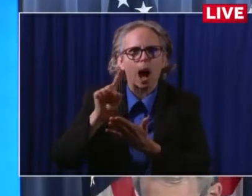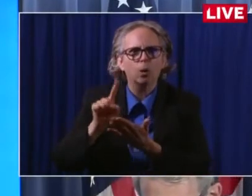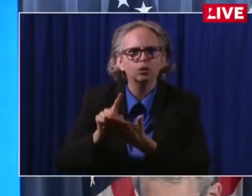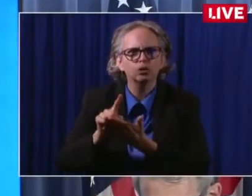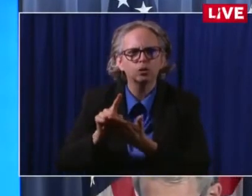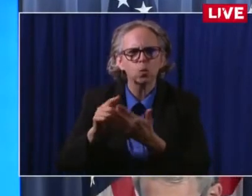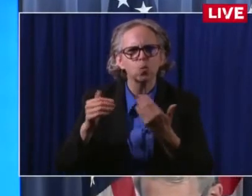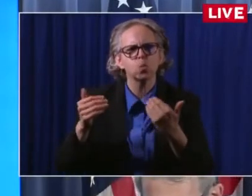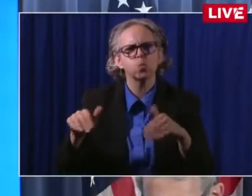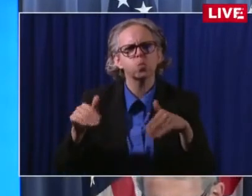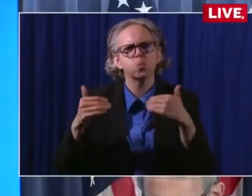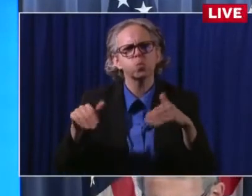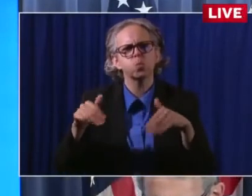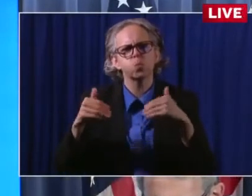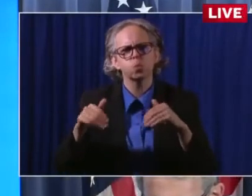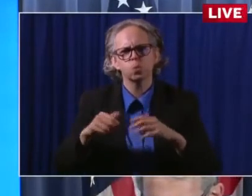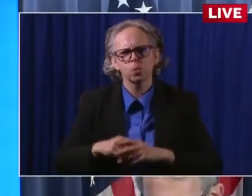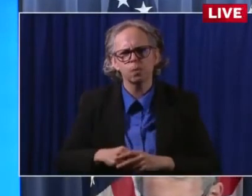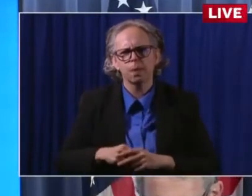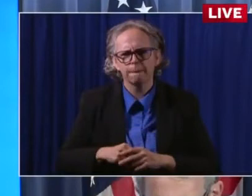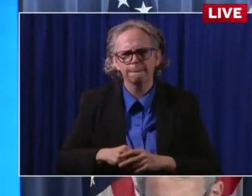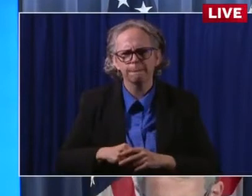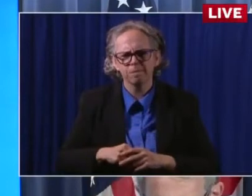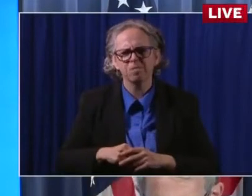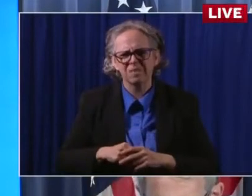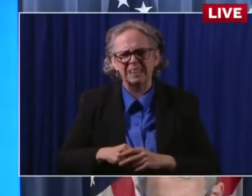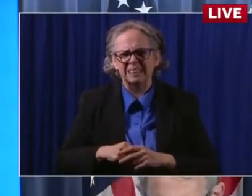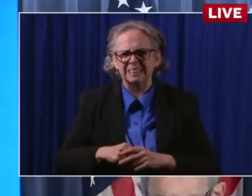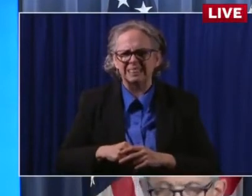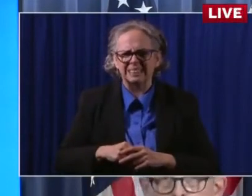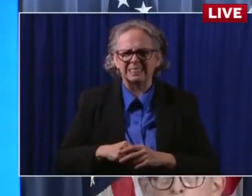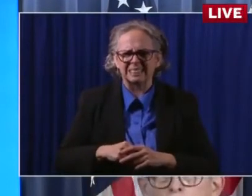CASES WE HAVE LEARNED ABOUT FROM LOCAL HEALTH DEPARTMENTS DURING THE LAST 24 HOURS.